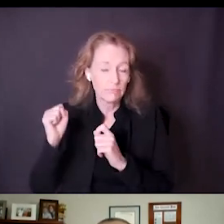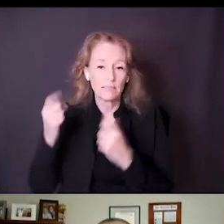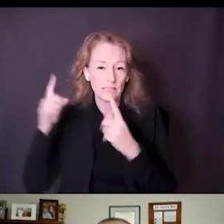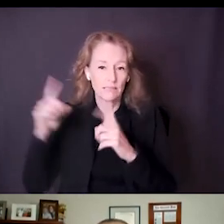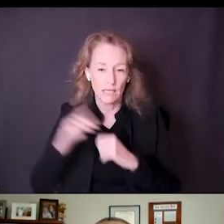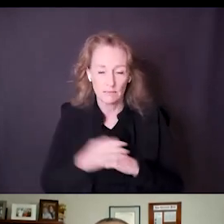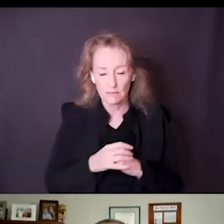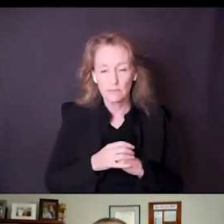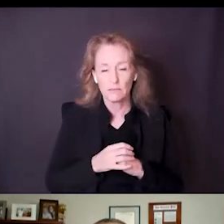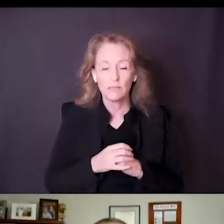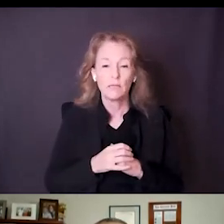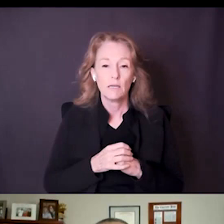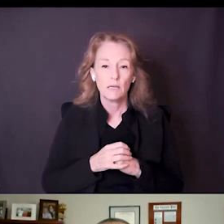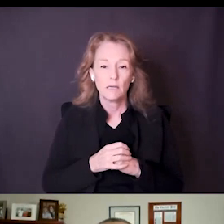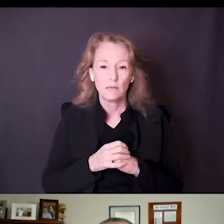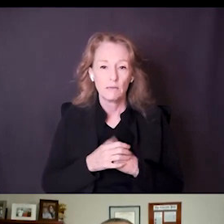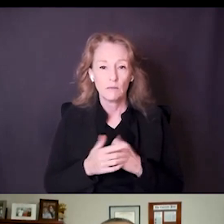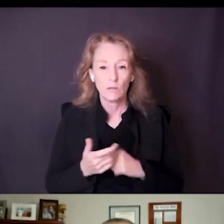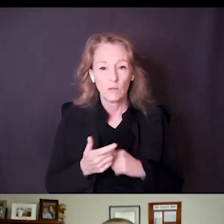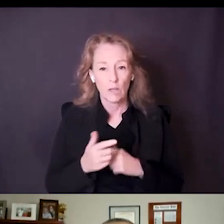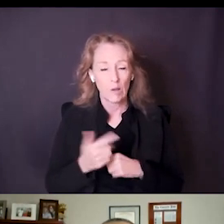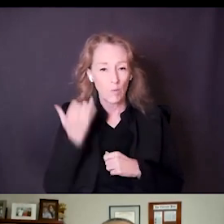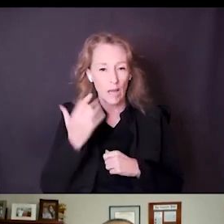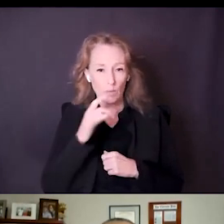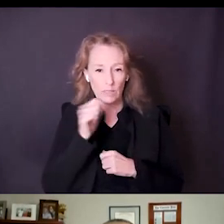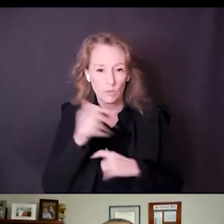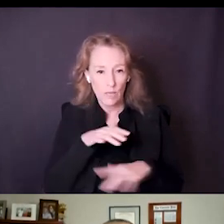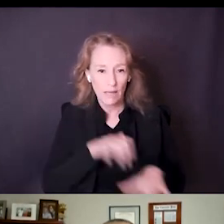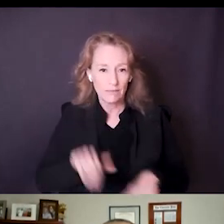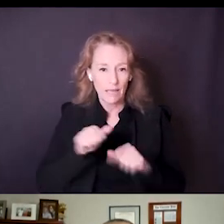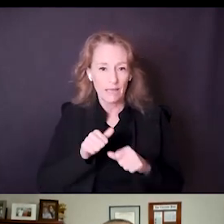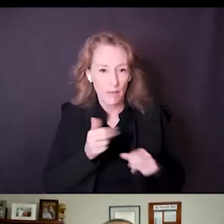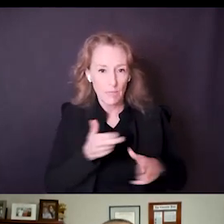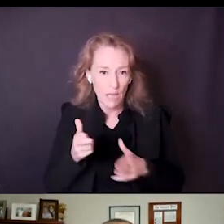WE DON'T TAKE UP ARMS AND MARCH, WE FIGHT THE GOOD FIGHT EVERY